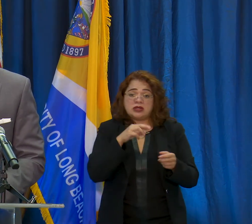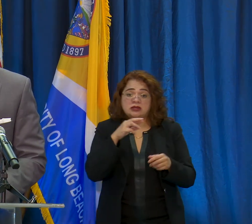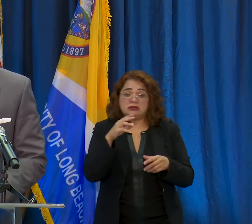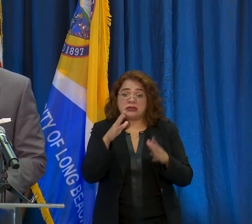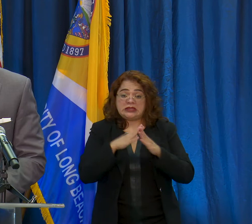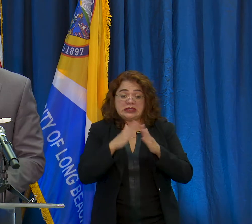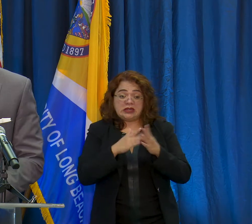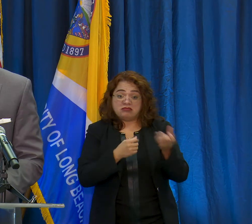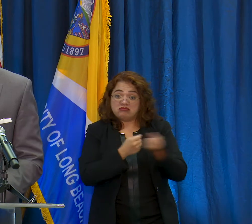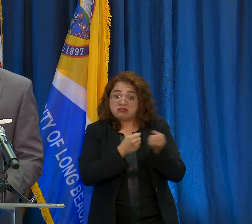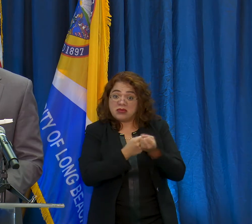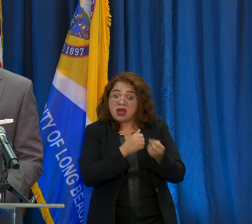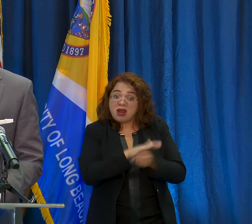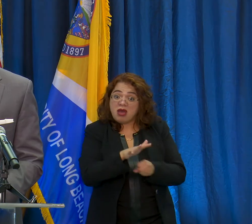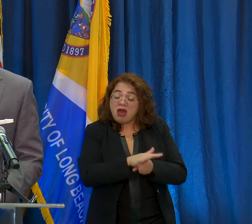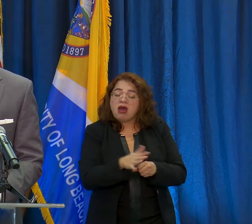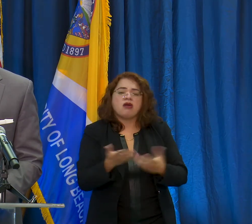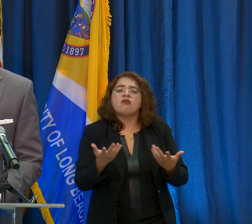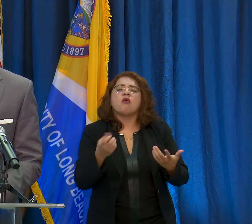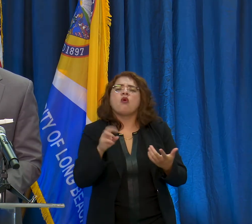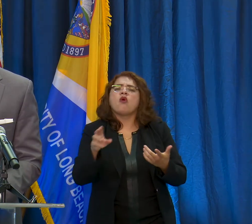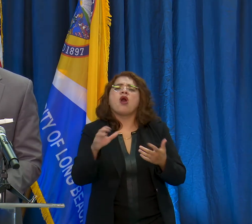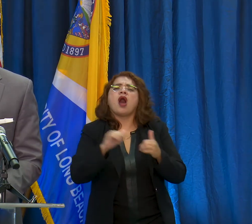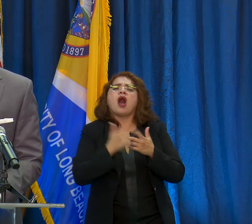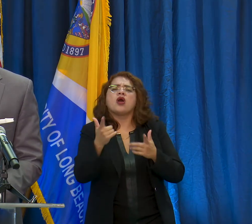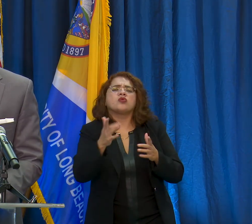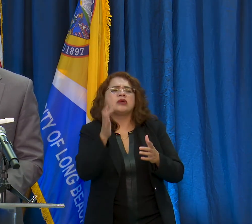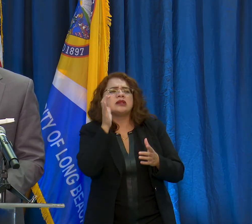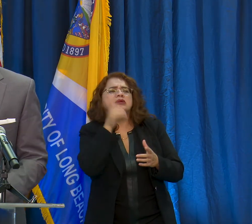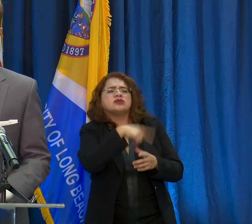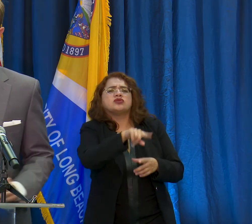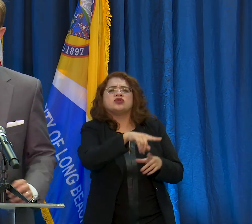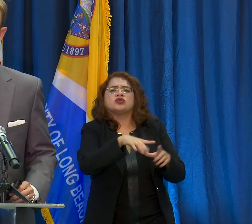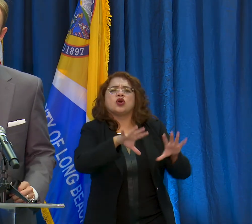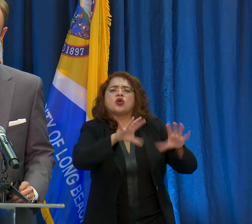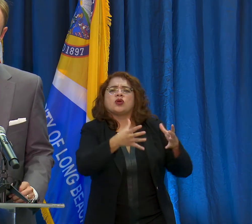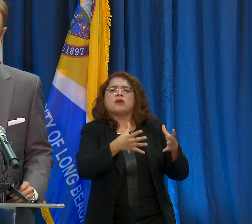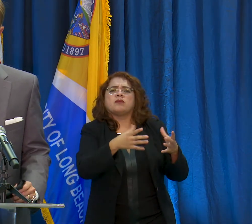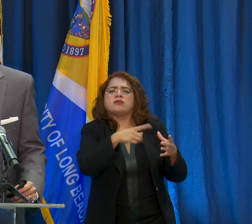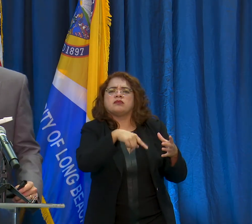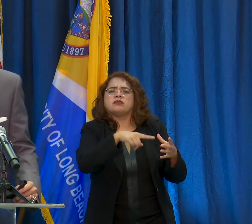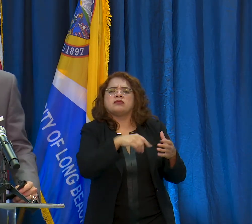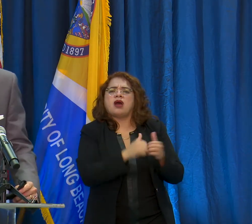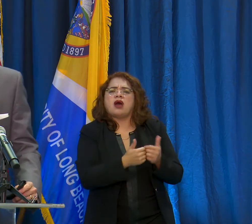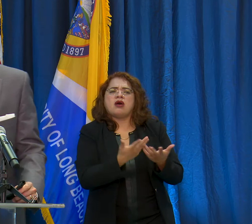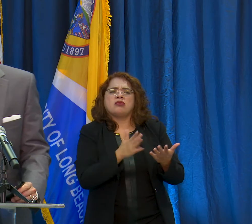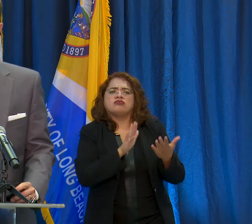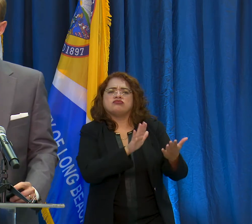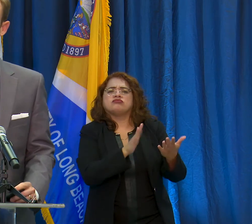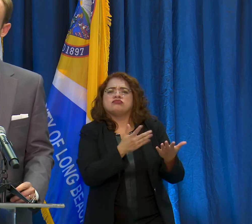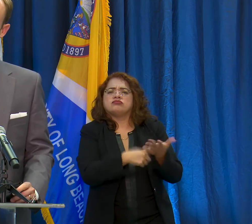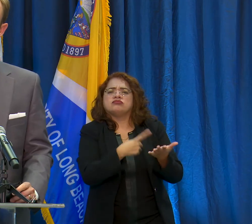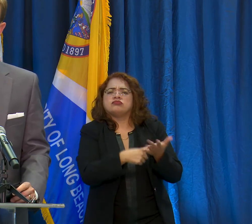to directly address their issues? Yeah, thank you Brian. So